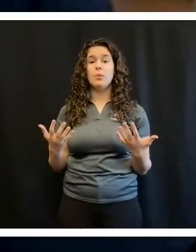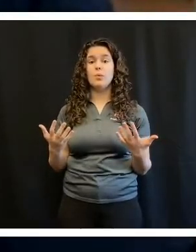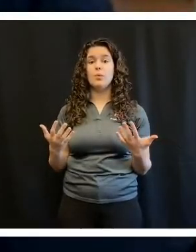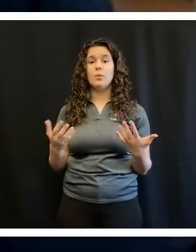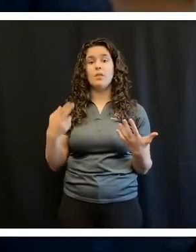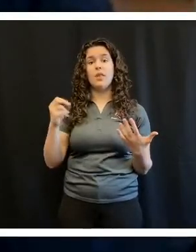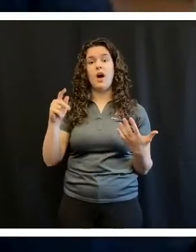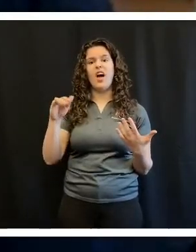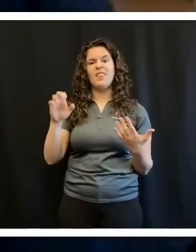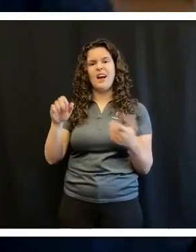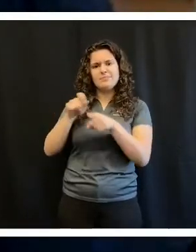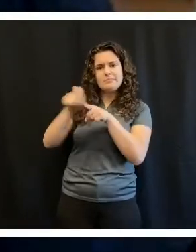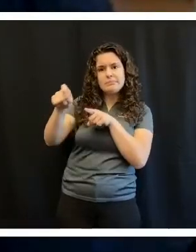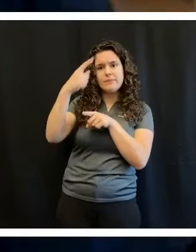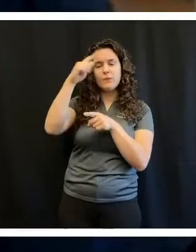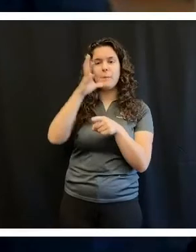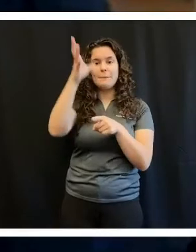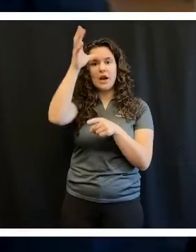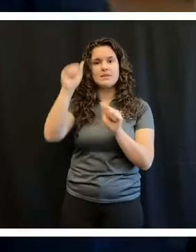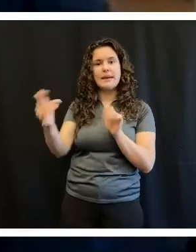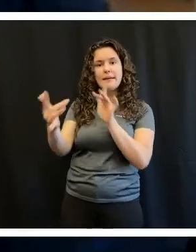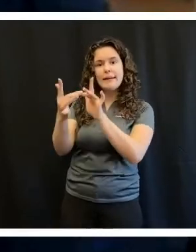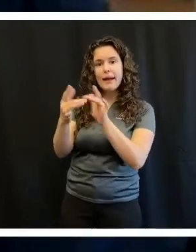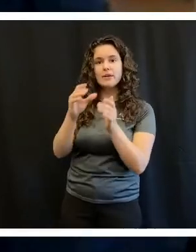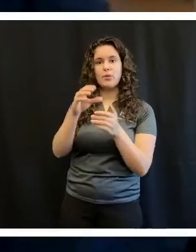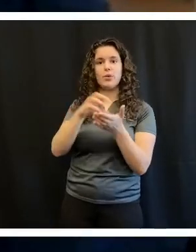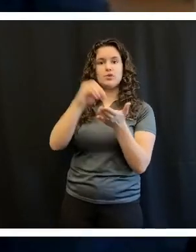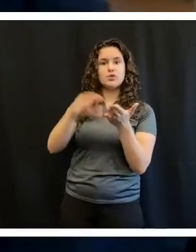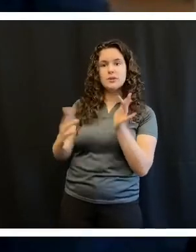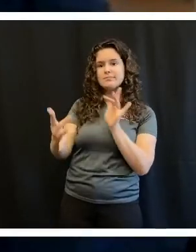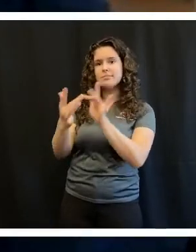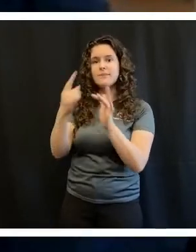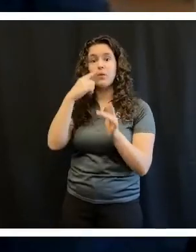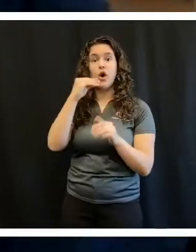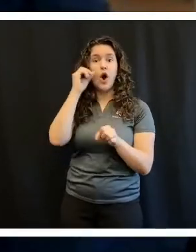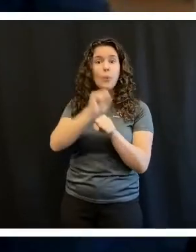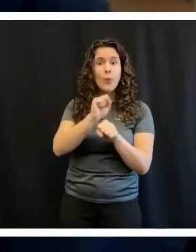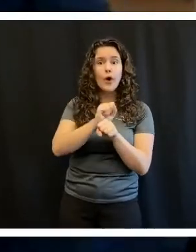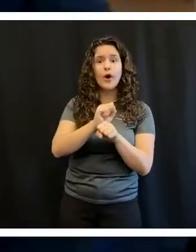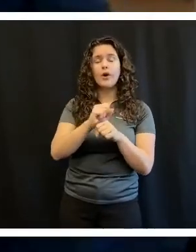or students to be able to connect on homework, something that's looking at their emotional wellness